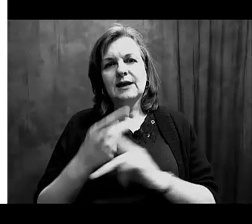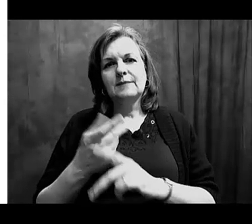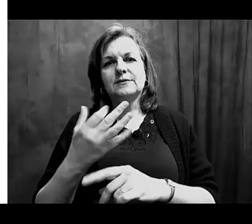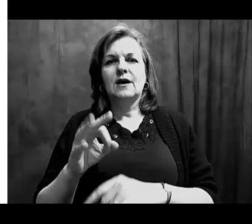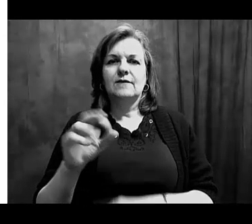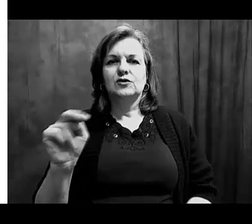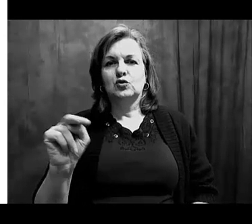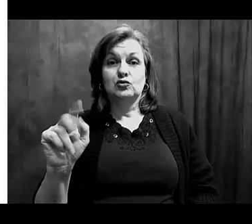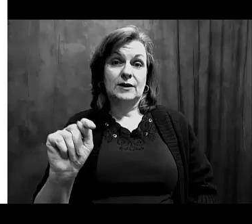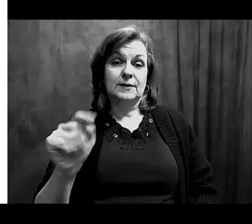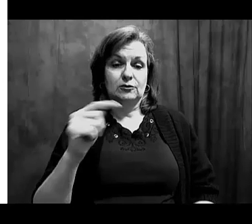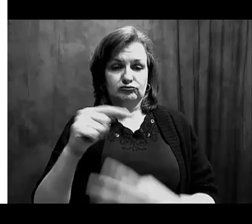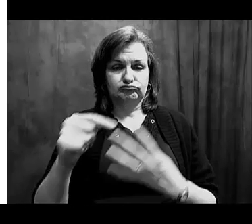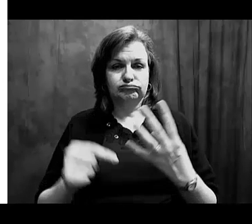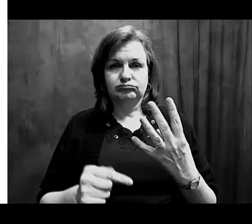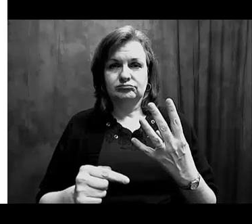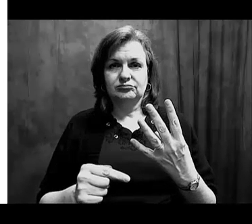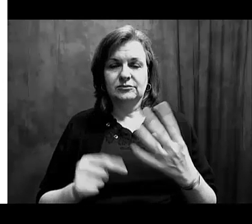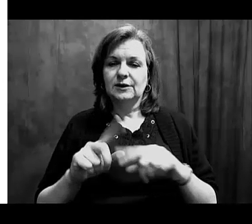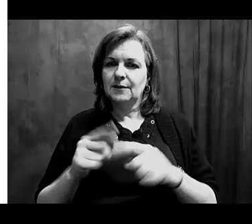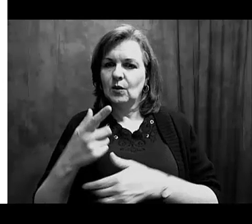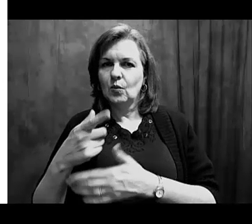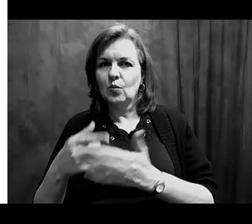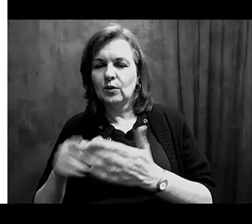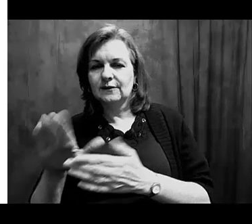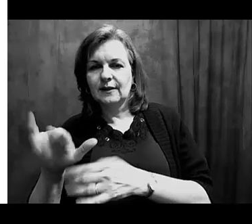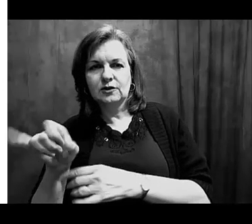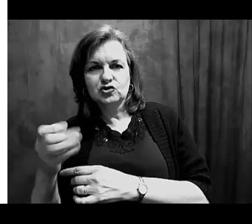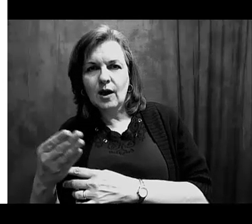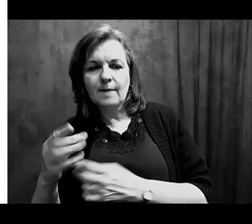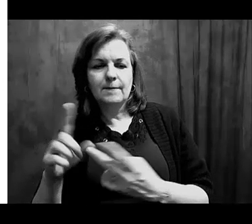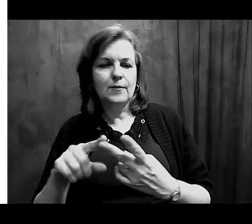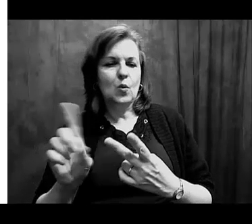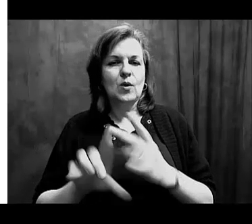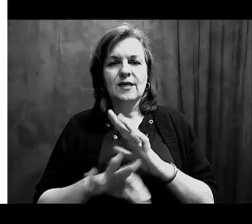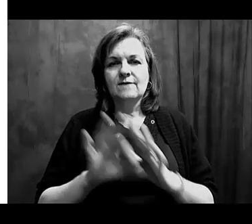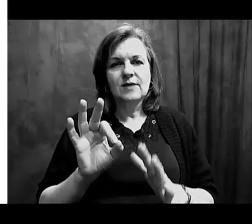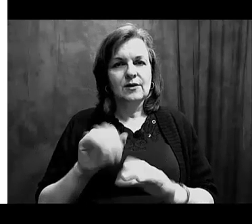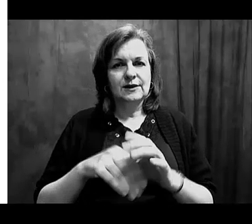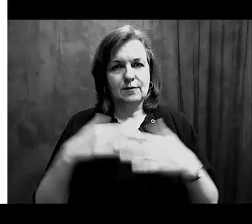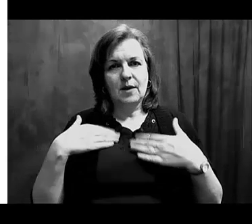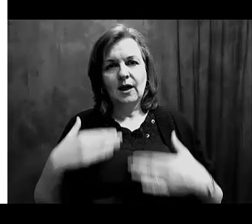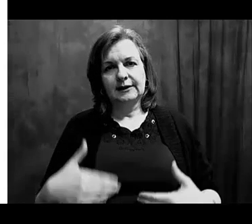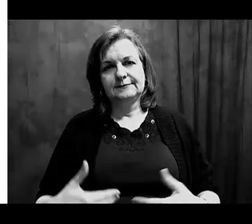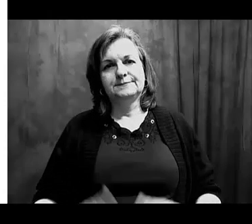their job is and where they're found in your body